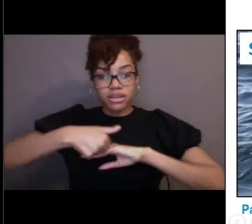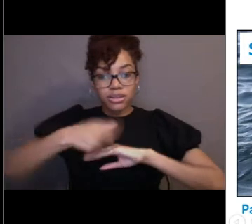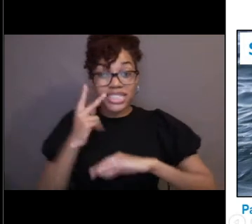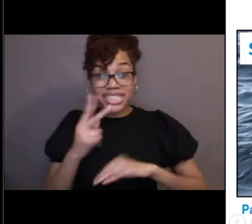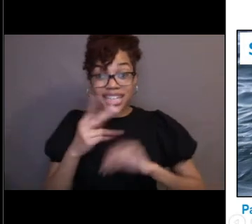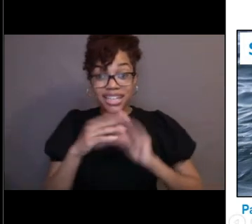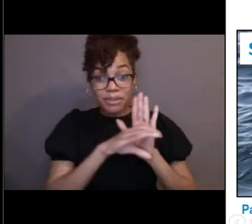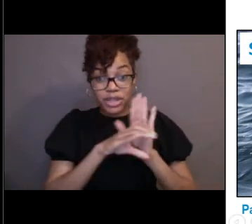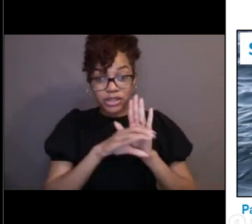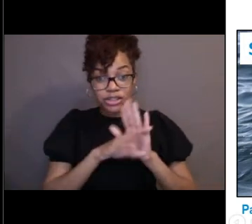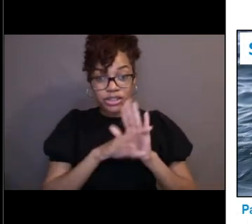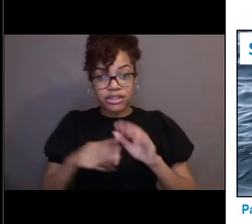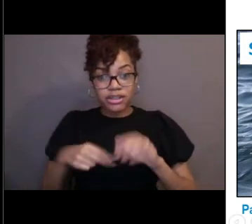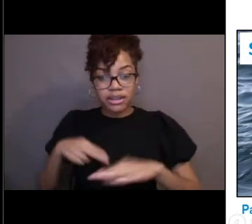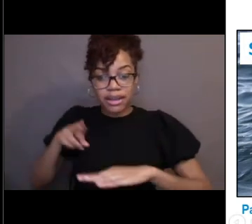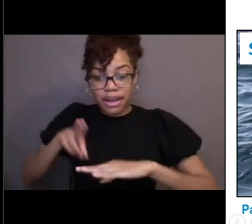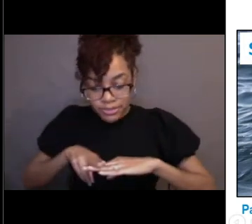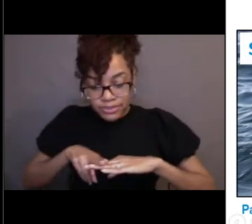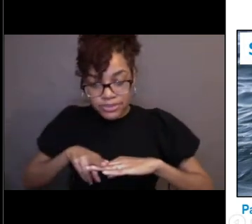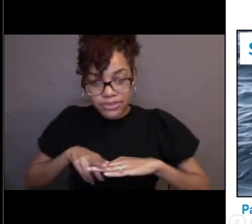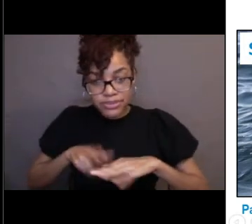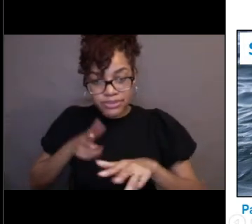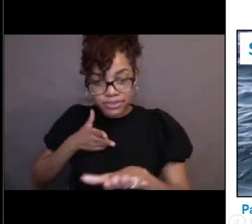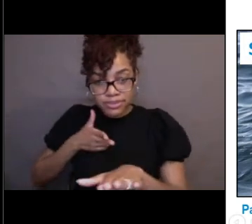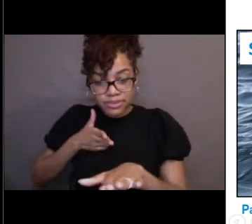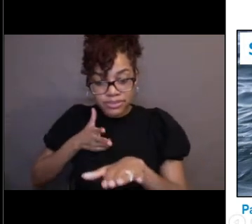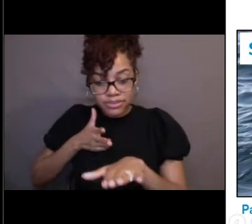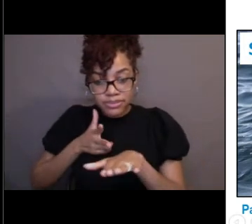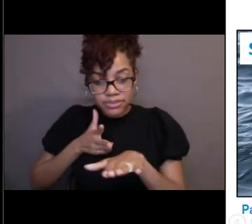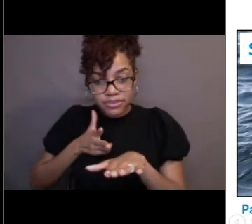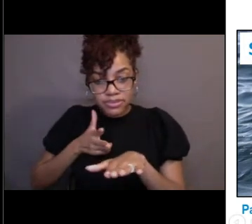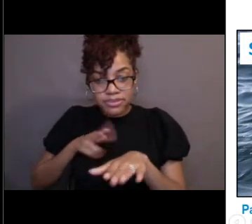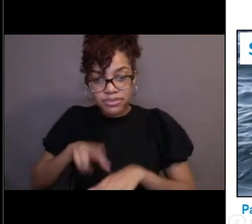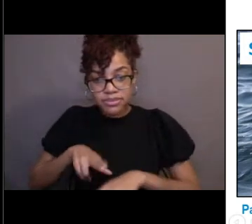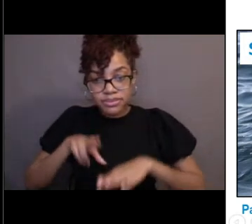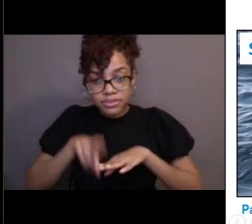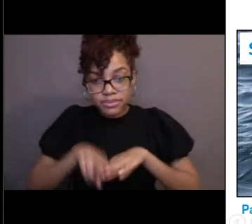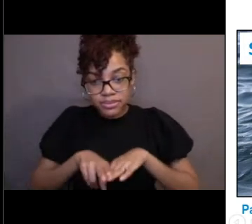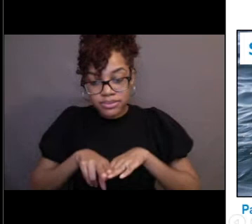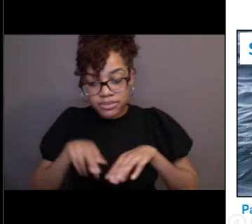And we drive up behind the turtle, and we put the tag on it just like that.